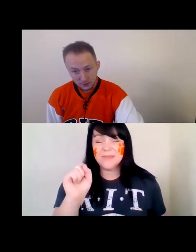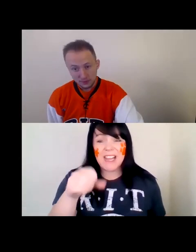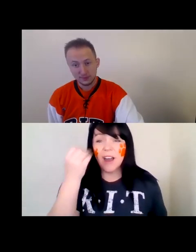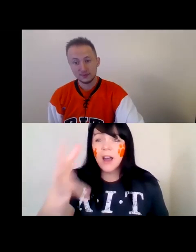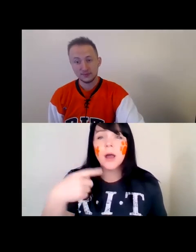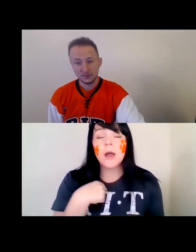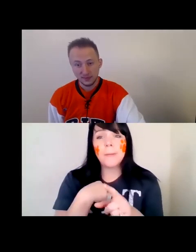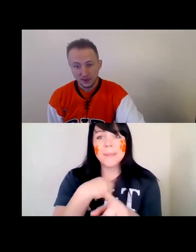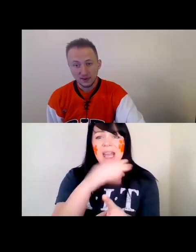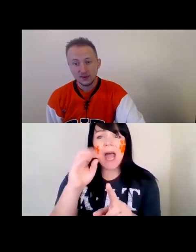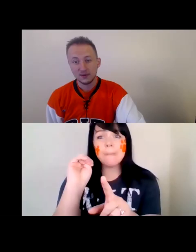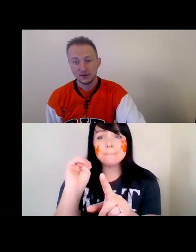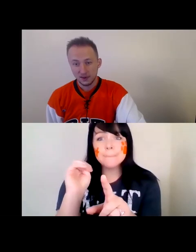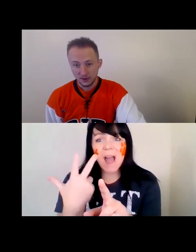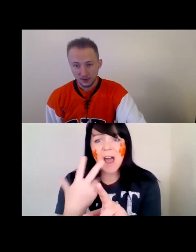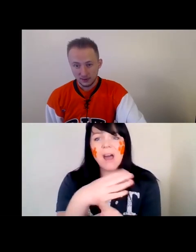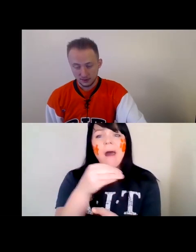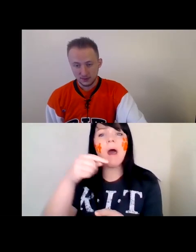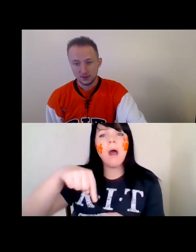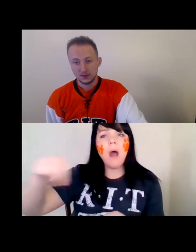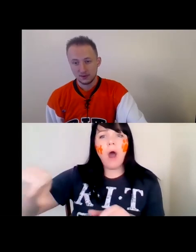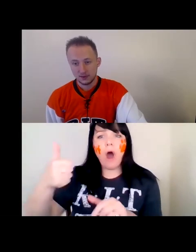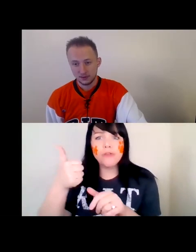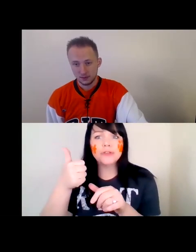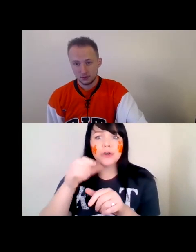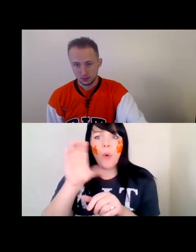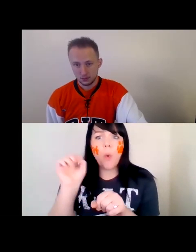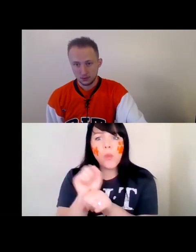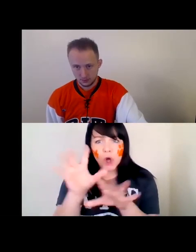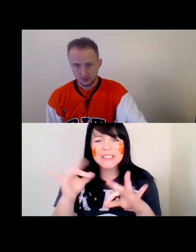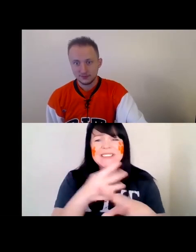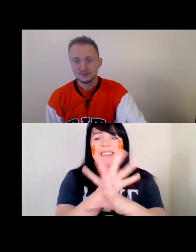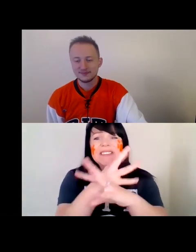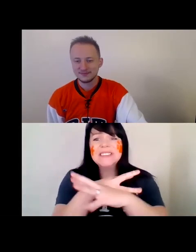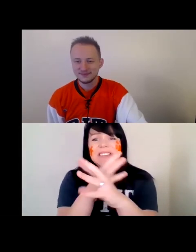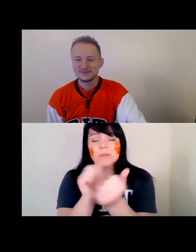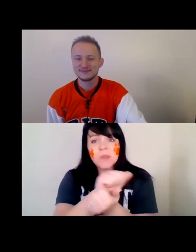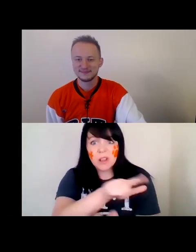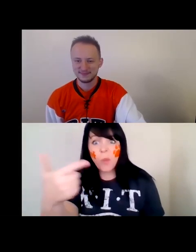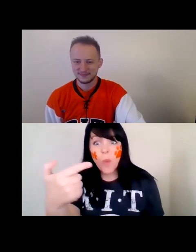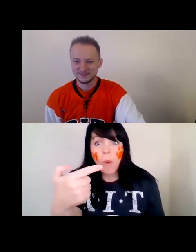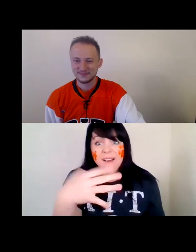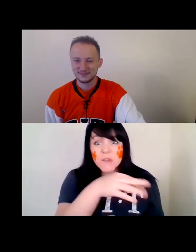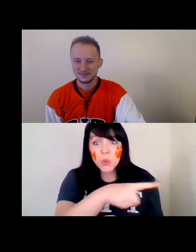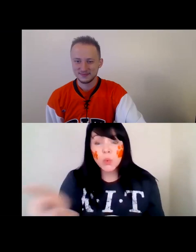Michelle: And, Matt and my other coworkers, we went through Zooms with 21 of you,